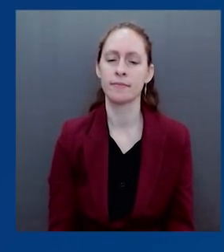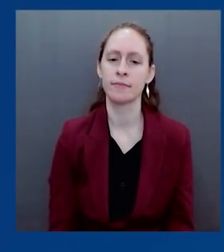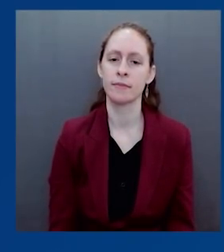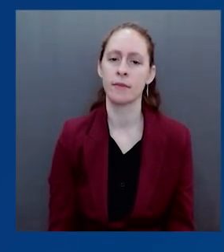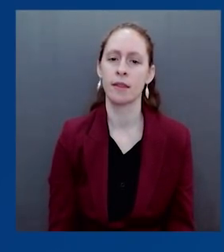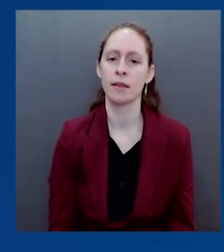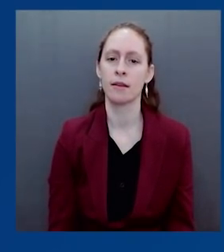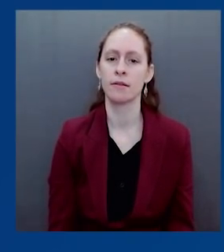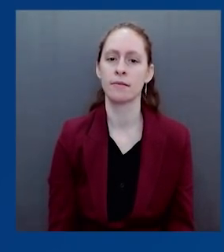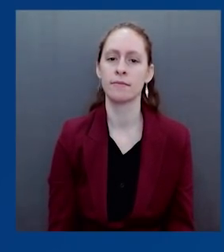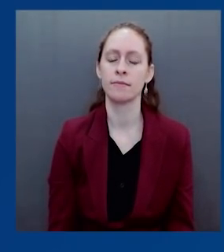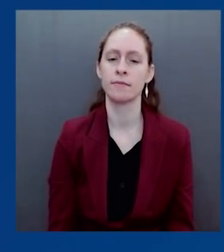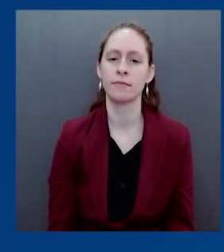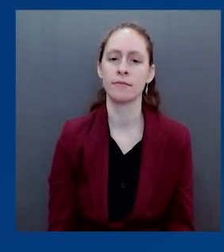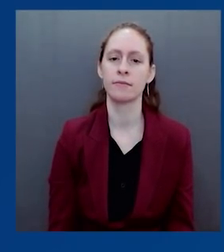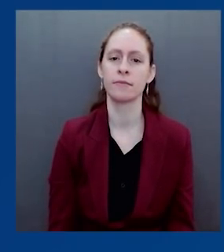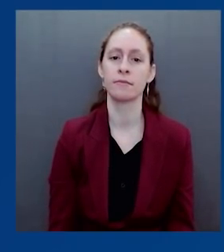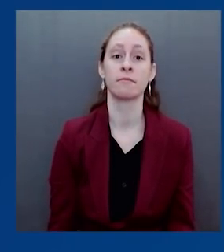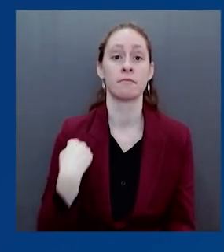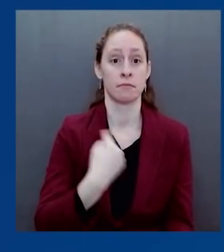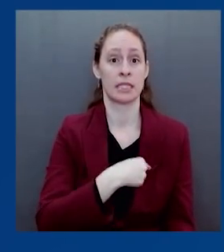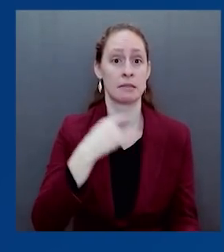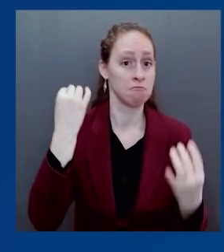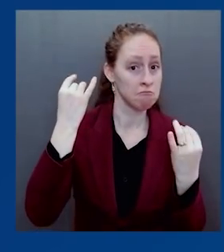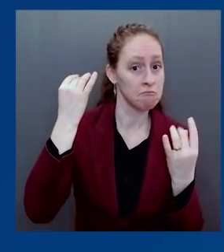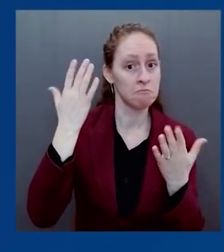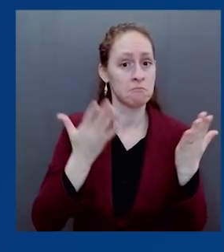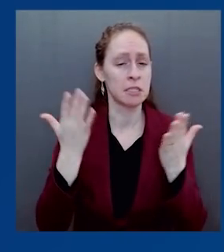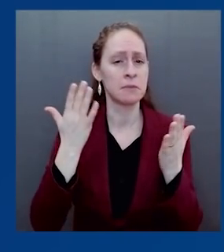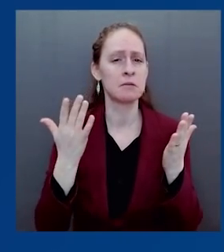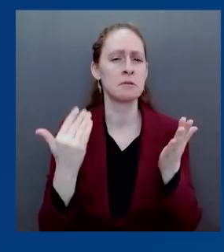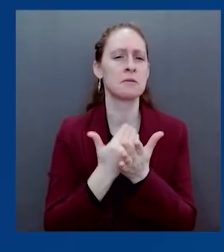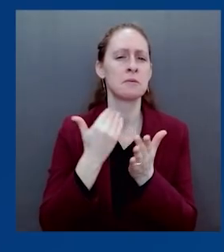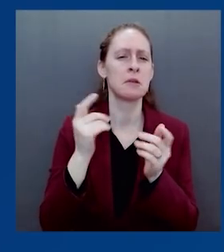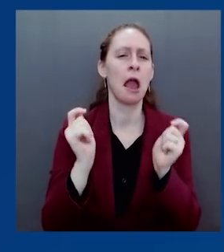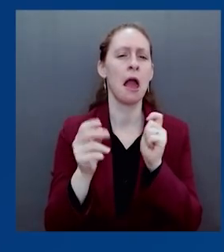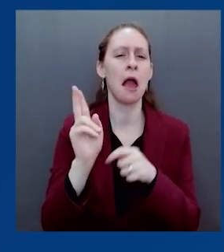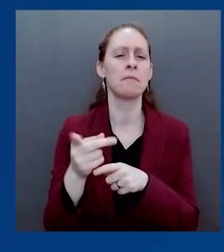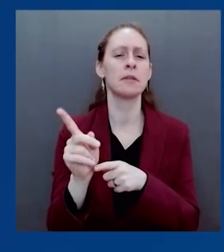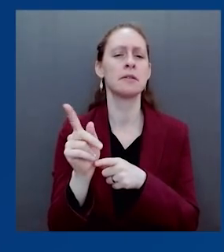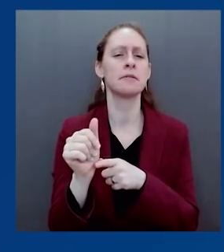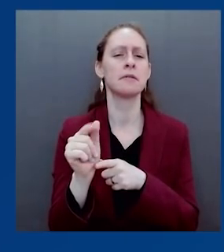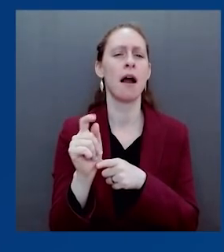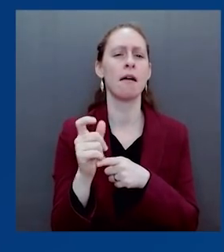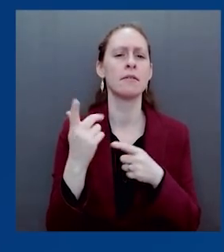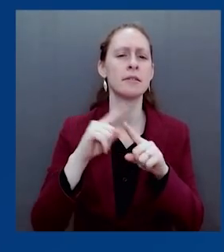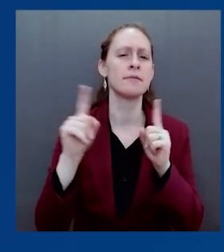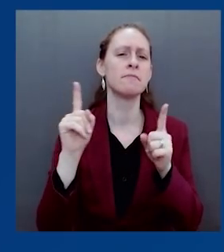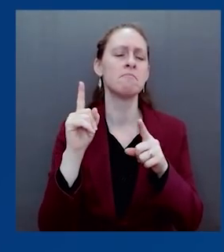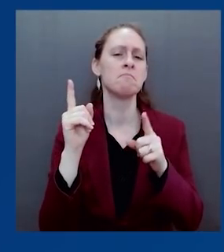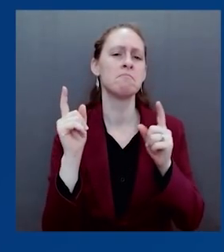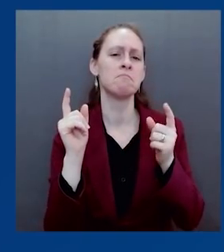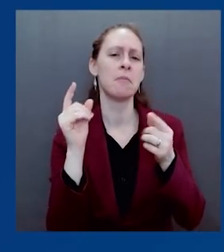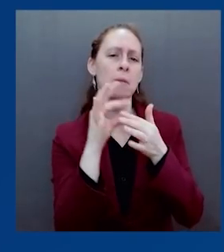to the information on our mask website to best reflect the options that are available to people, as you note, and the different levels